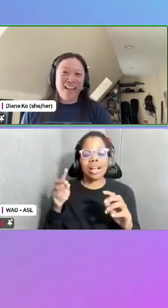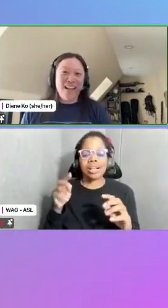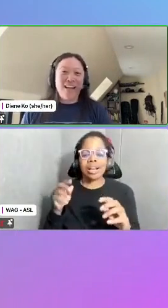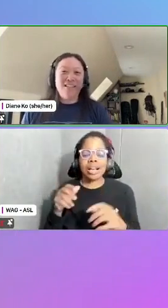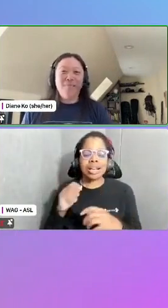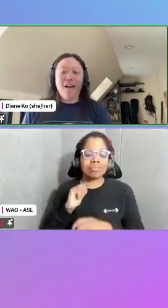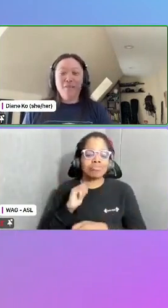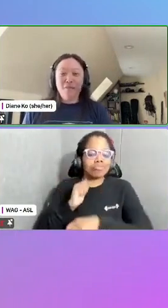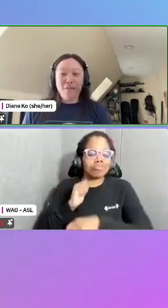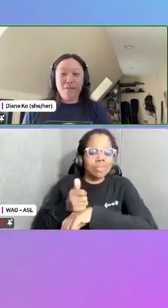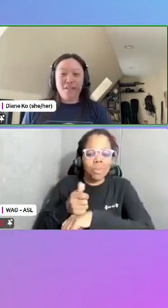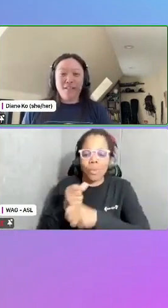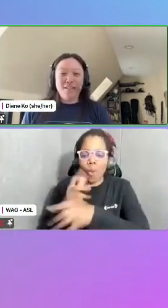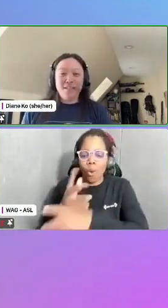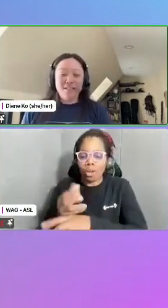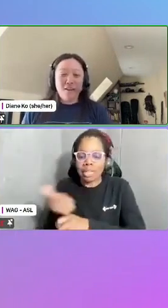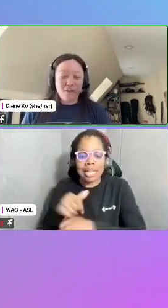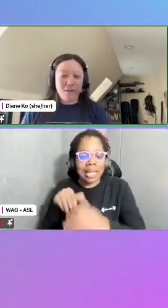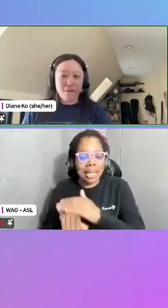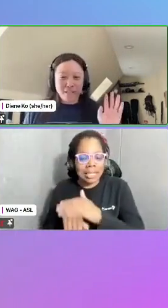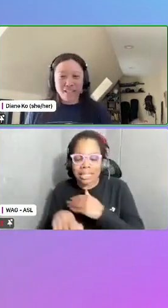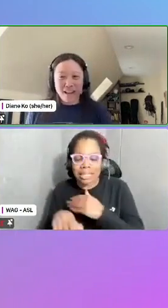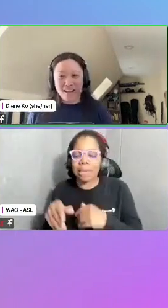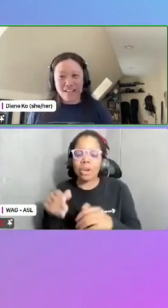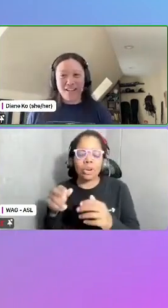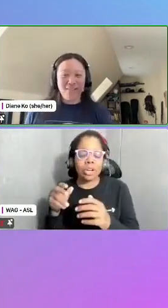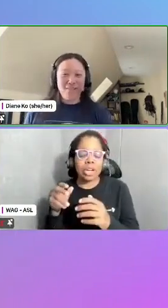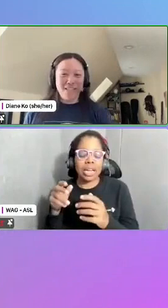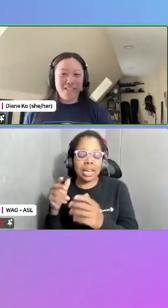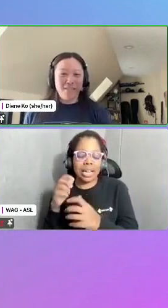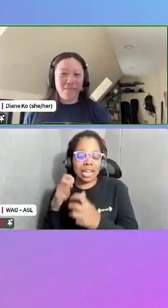with standardized accessibility. Including using semantic HTML and creating the desired